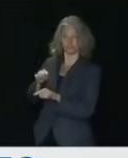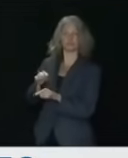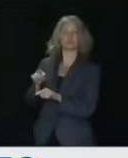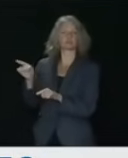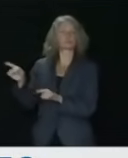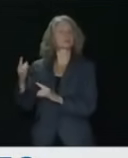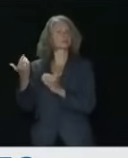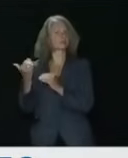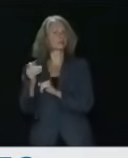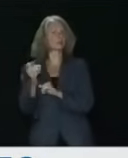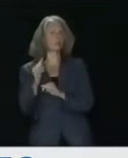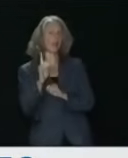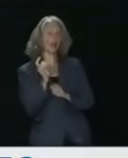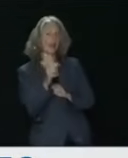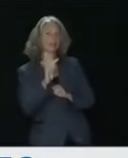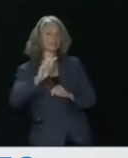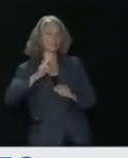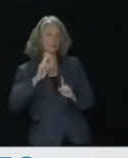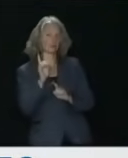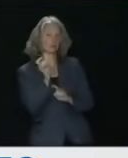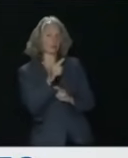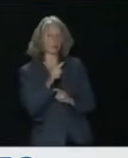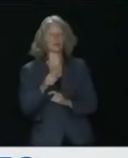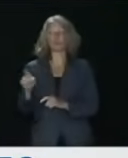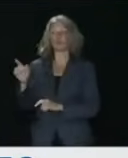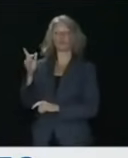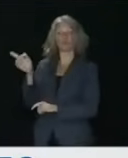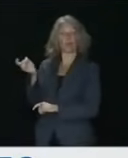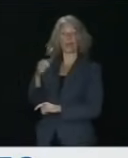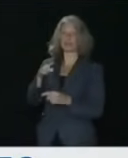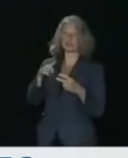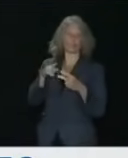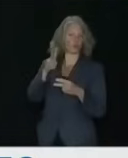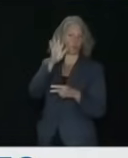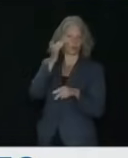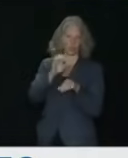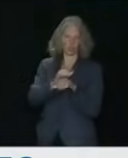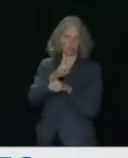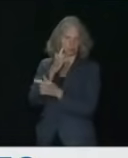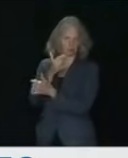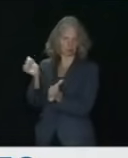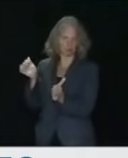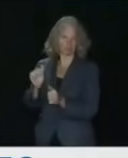(Voice of Interpreter): WE WILL ASK YOU TO LIMIT YOURSELF TO ONE QUESTION AND ONE FOLLOW-UP.